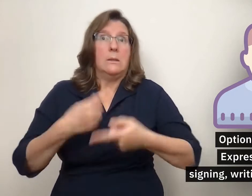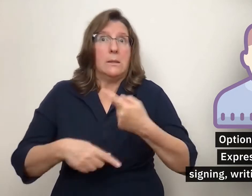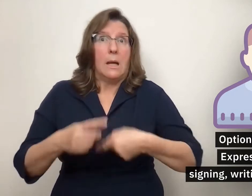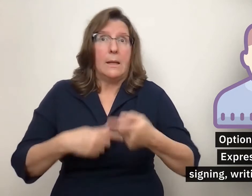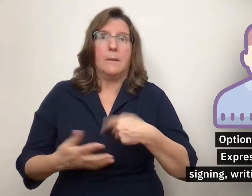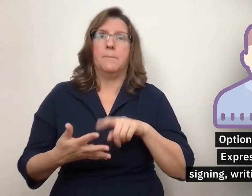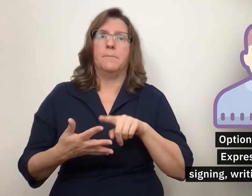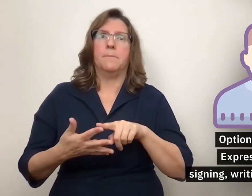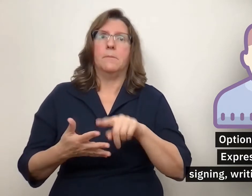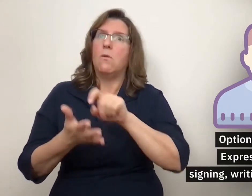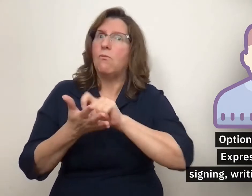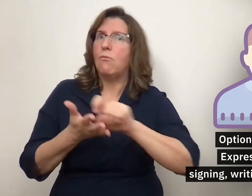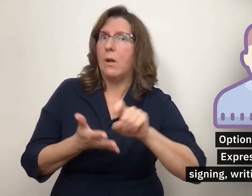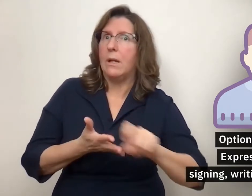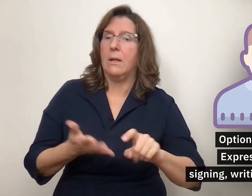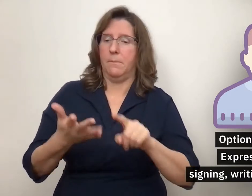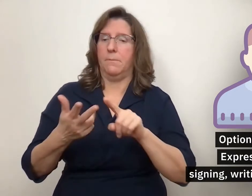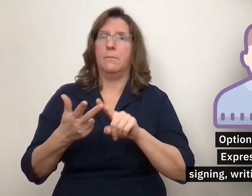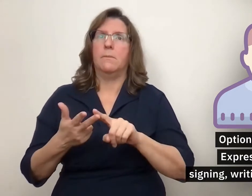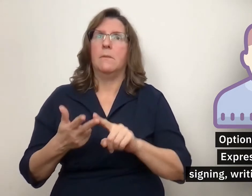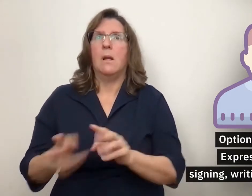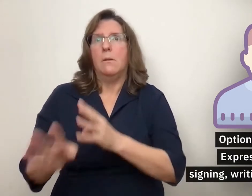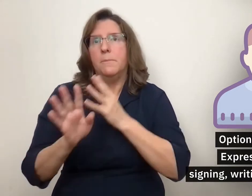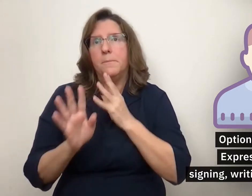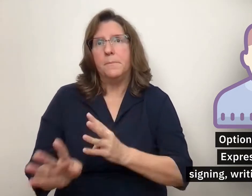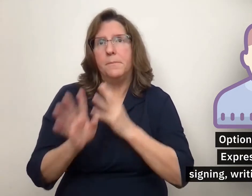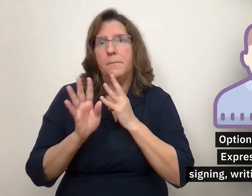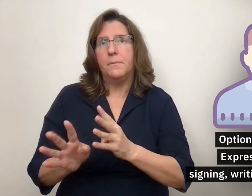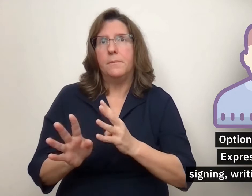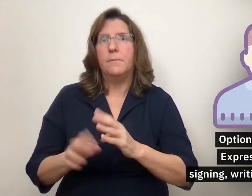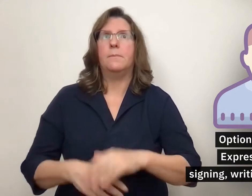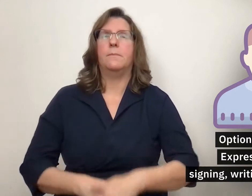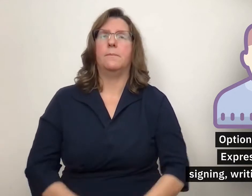including signing, writing, and speaking.